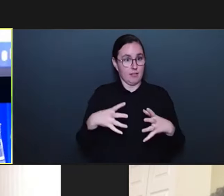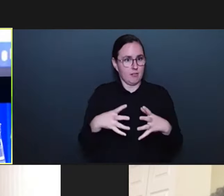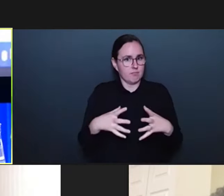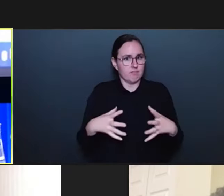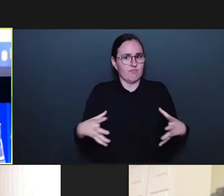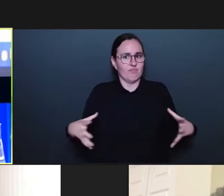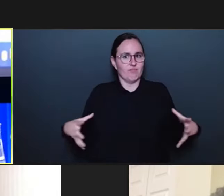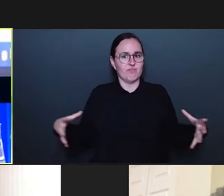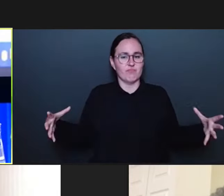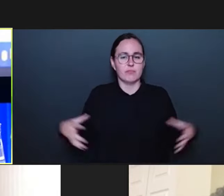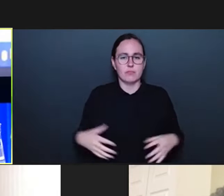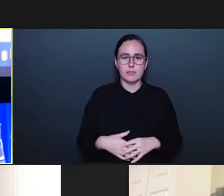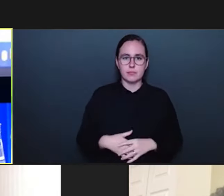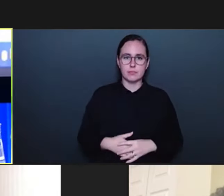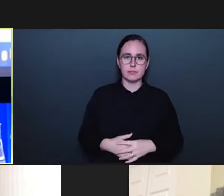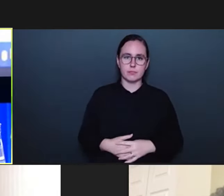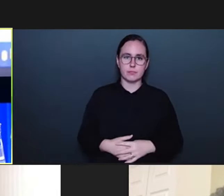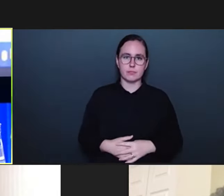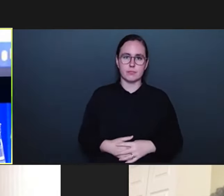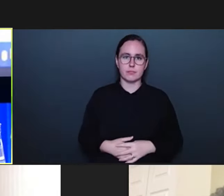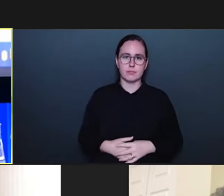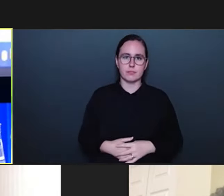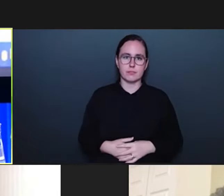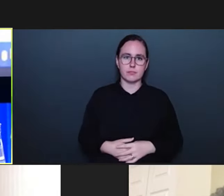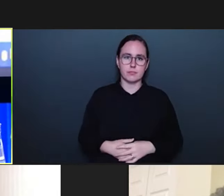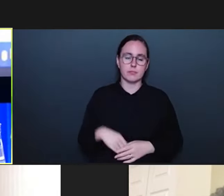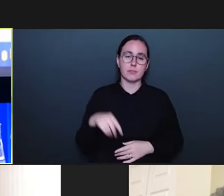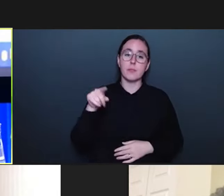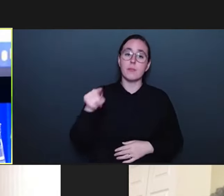Even the sub-regional areas in the Caribbean, within the Eastern Caribbean, in the Pacific,